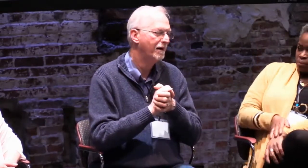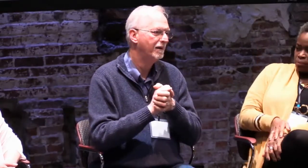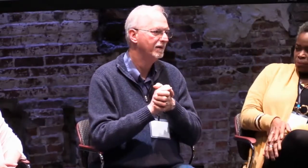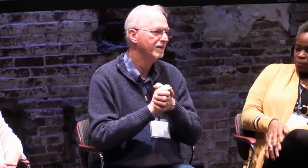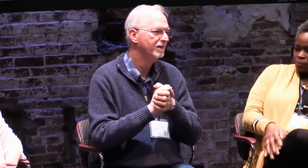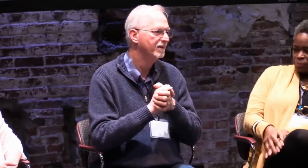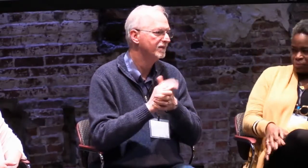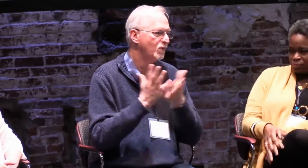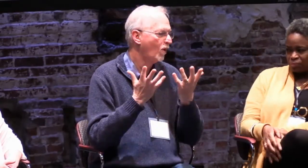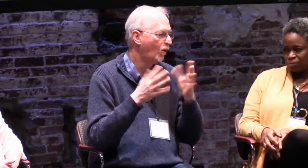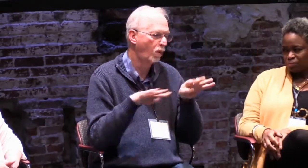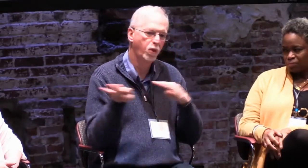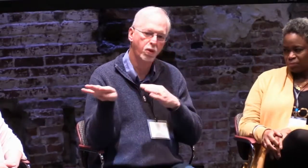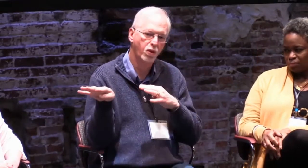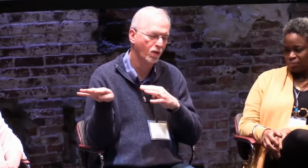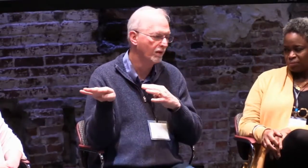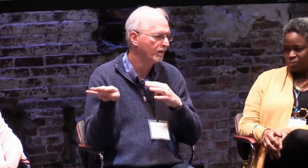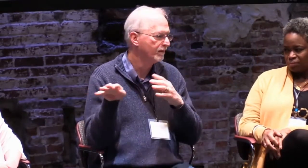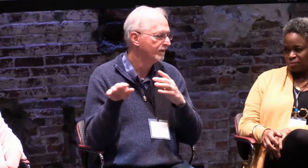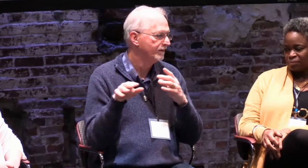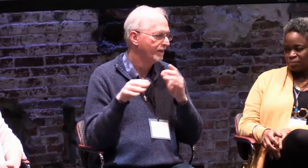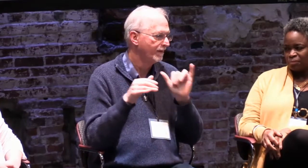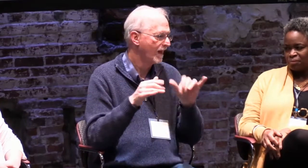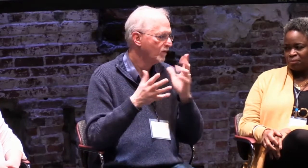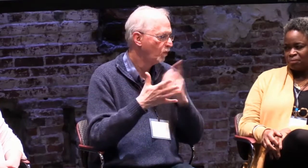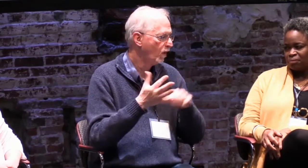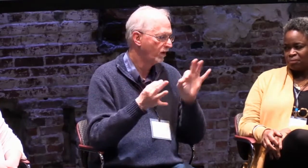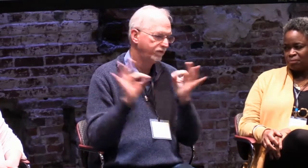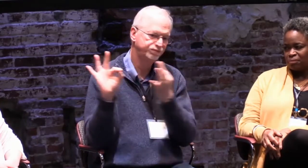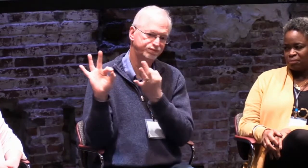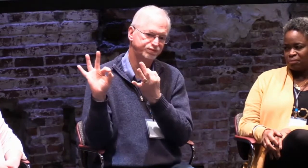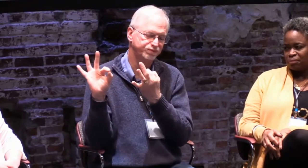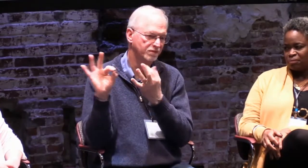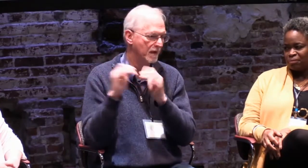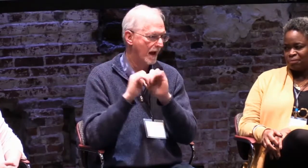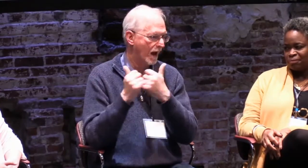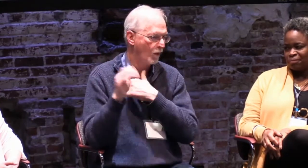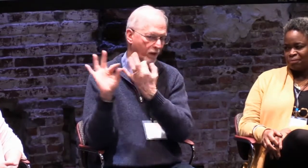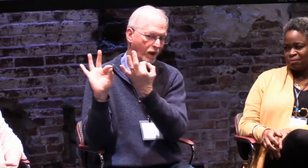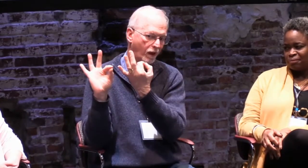YouTube today. Everybody's looking to that. Social media in that aspect,